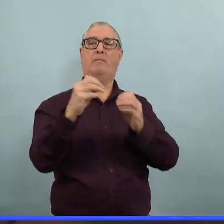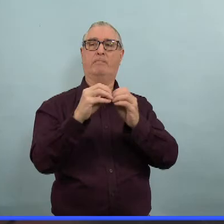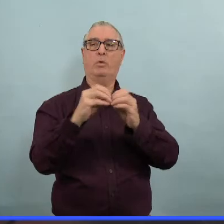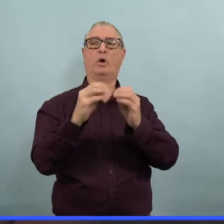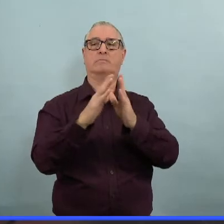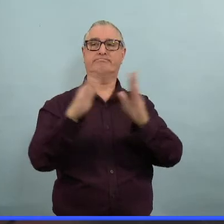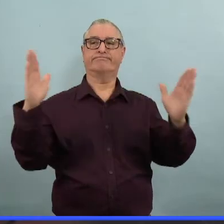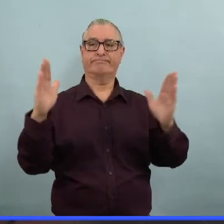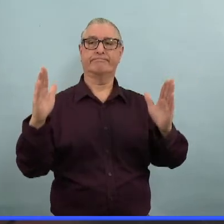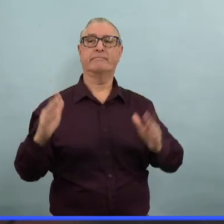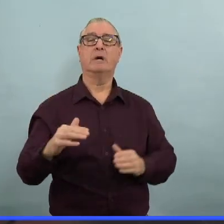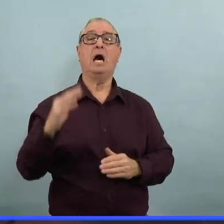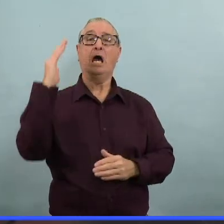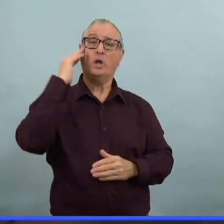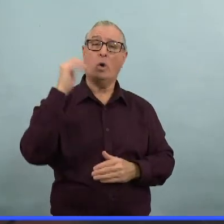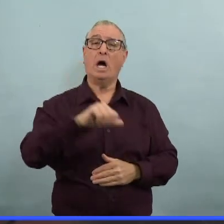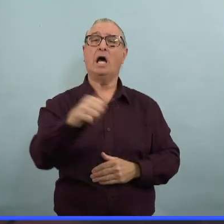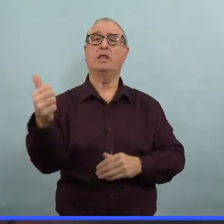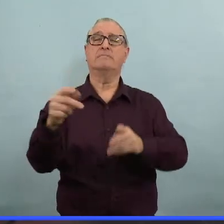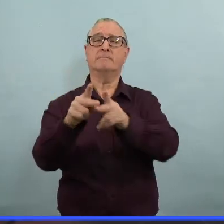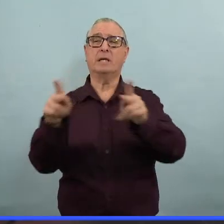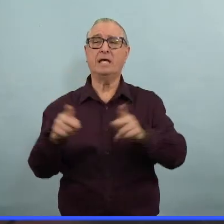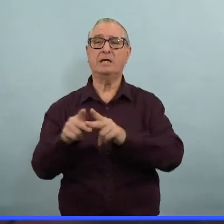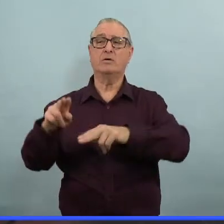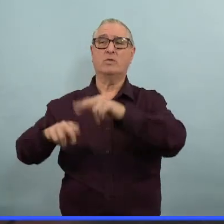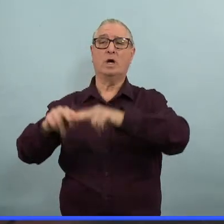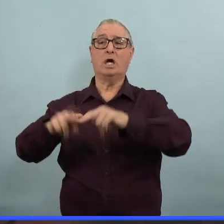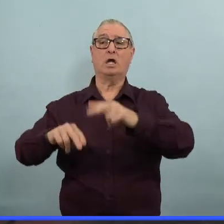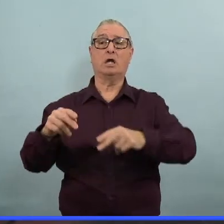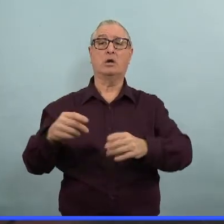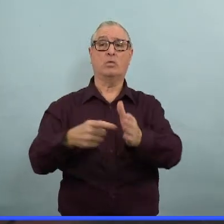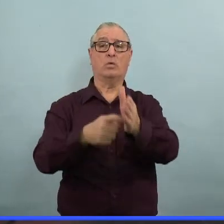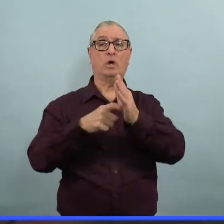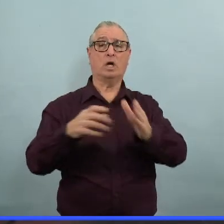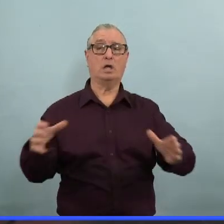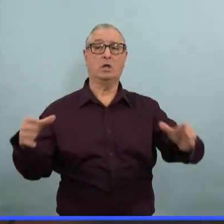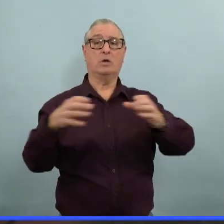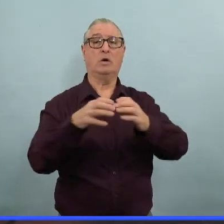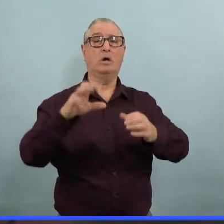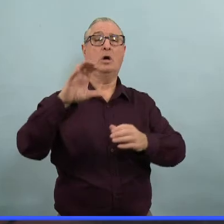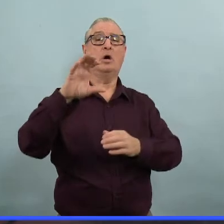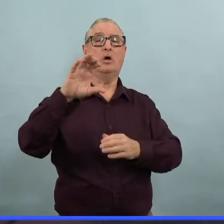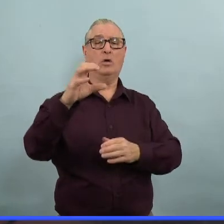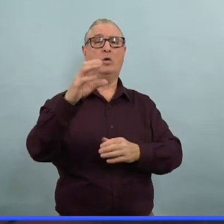25 capacity or 250 whichever is lower but not the need to to cohort